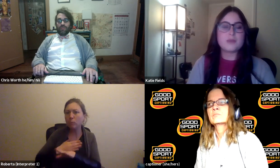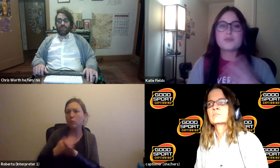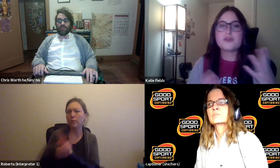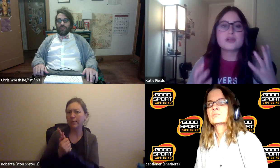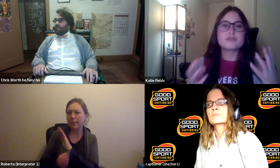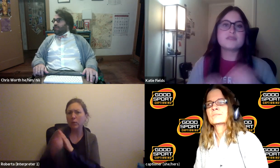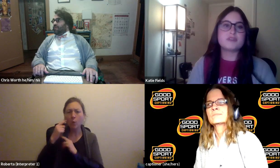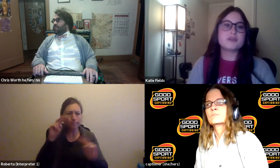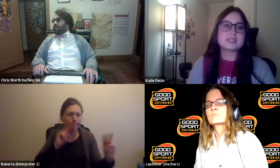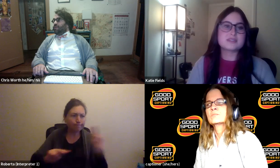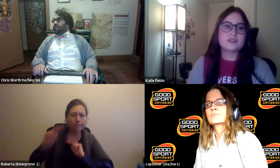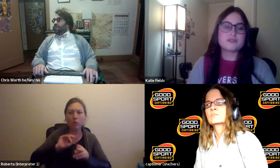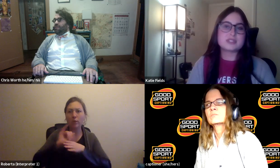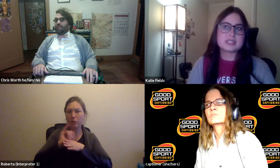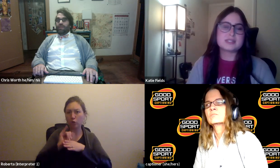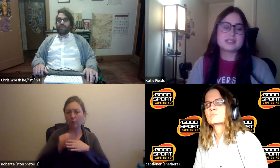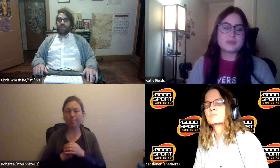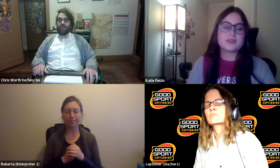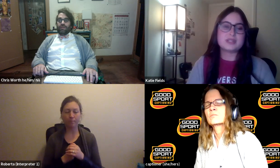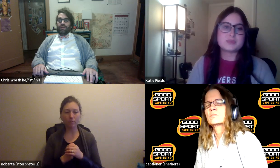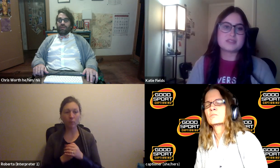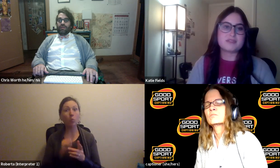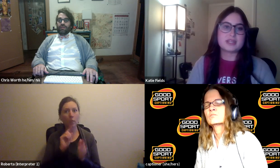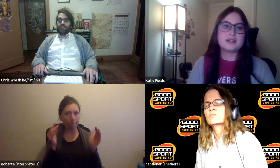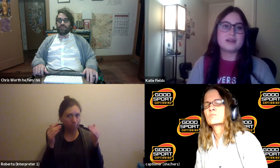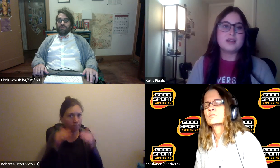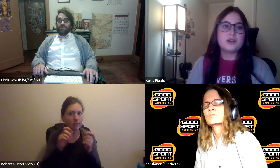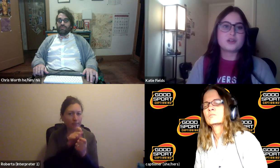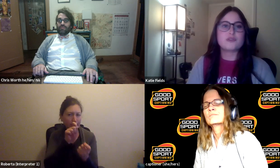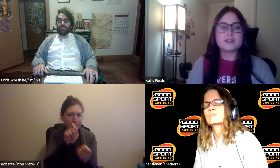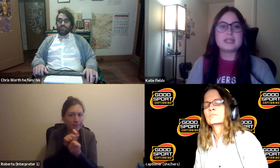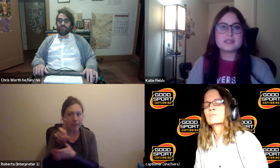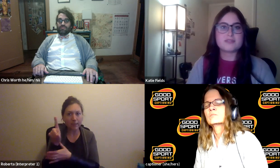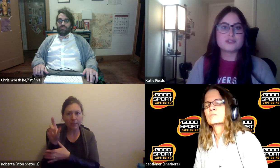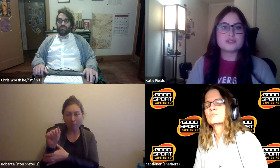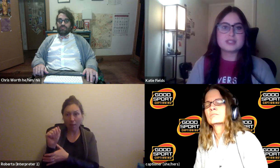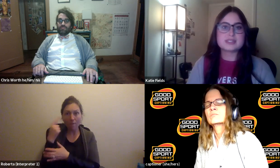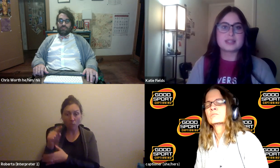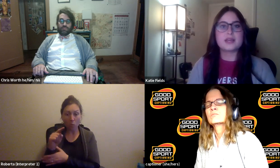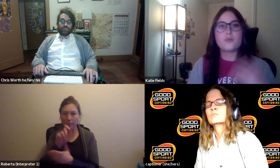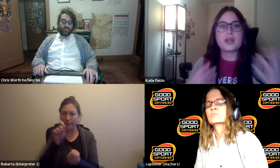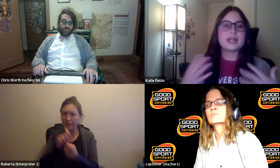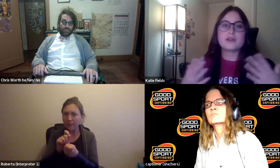The program focus ONS those disability-specific career needs of students like when and how to